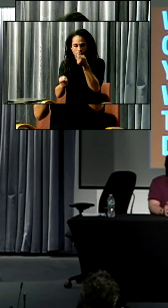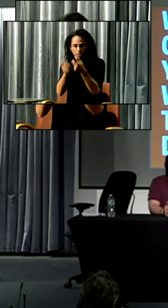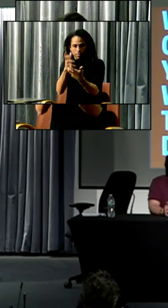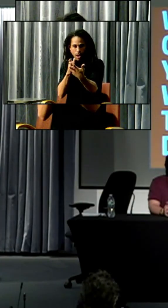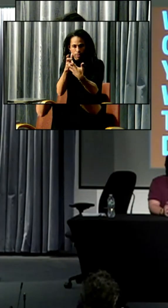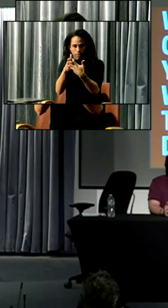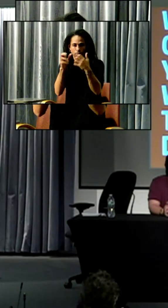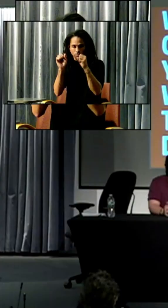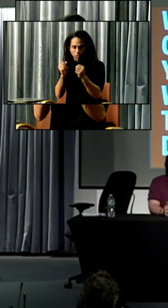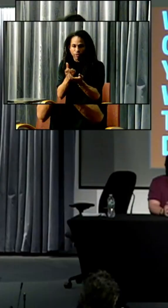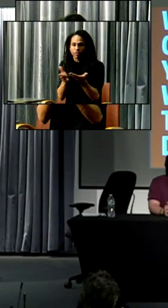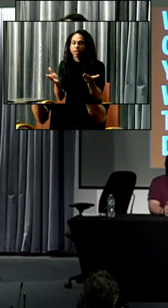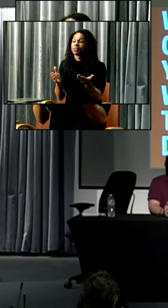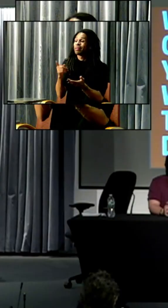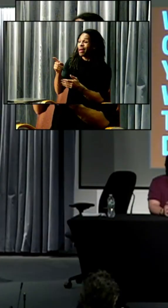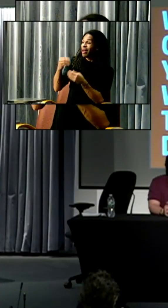And everybody have a great rest of the day.